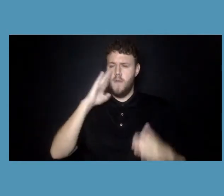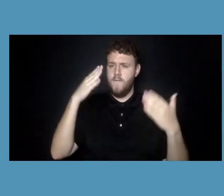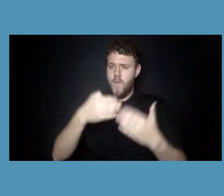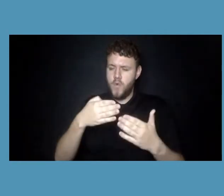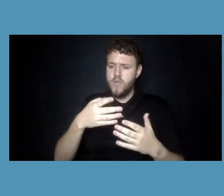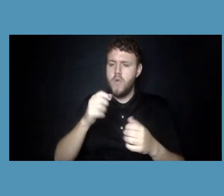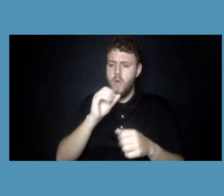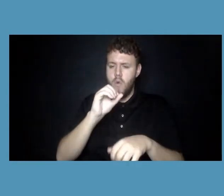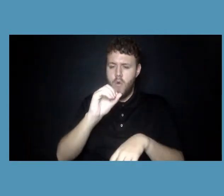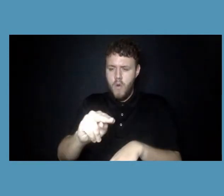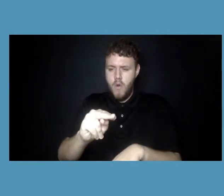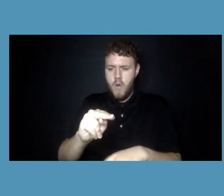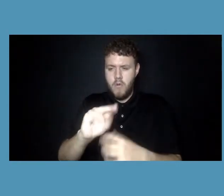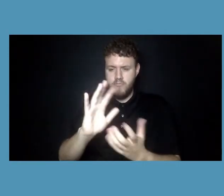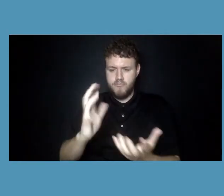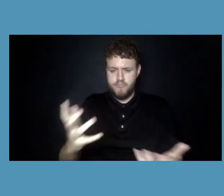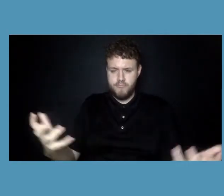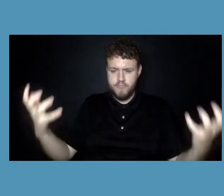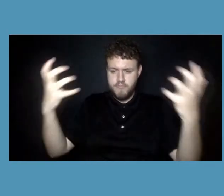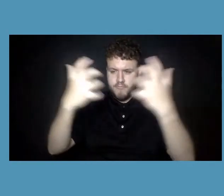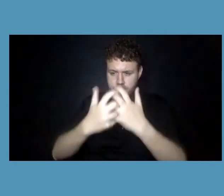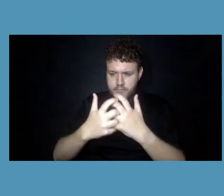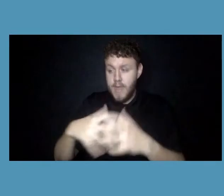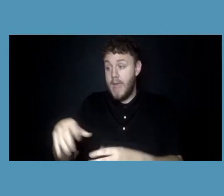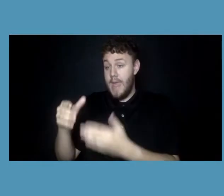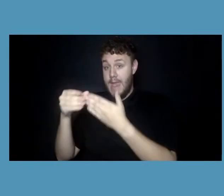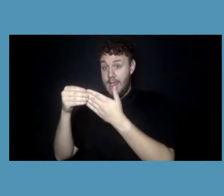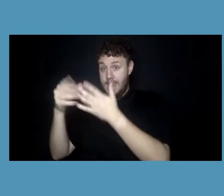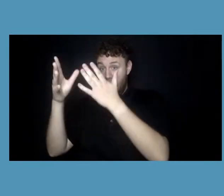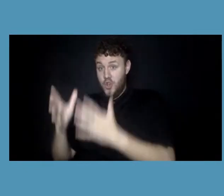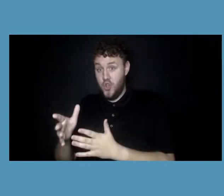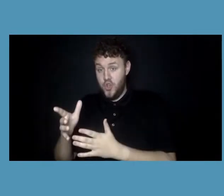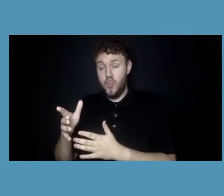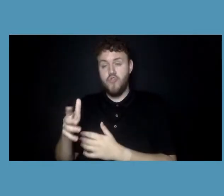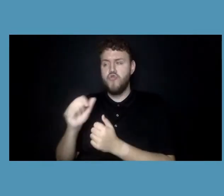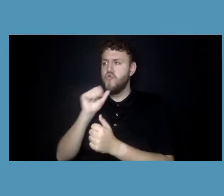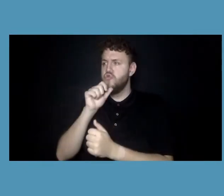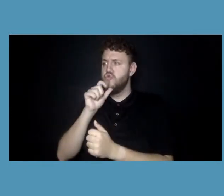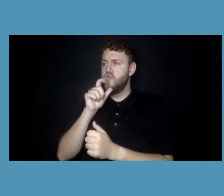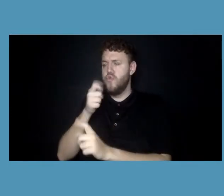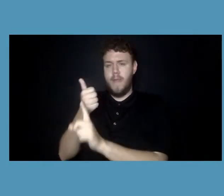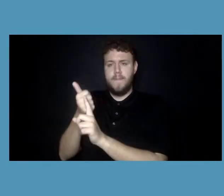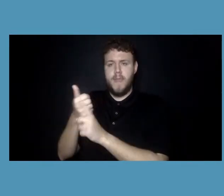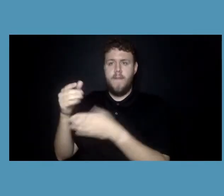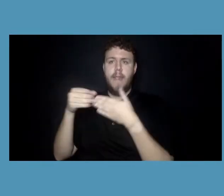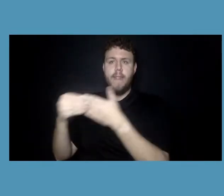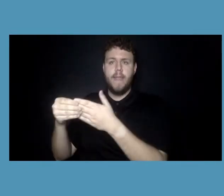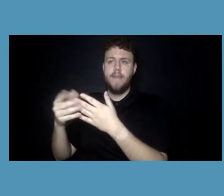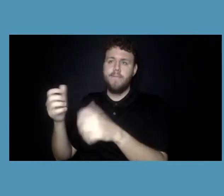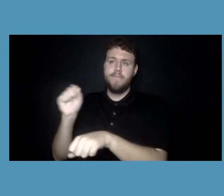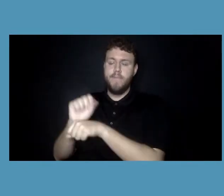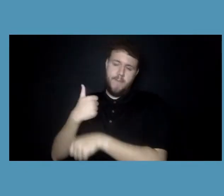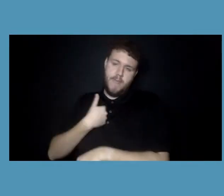the combination of both a leader who was leading the work around accessibility, myself, and coupled with